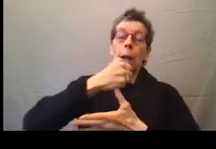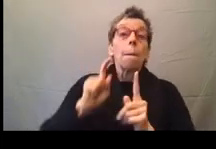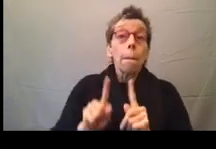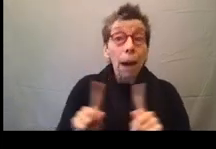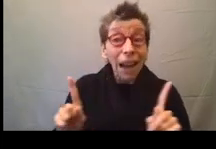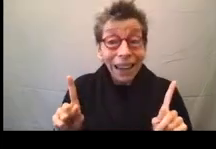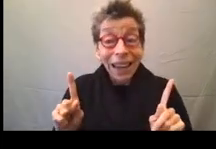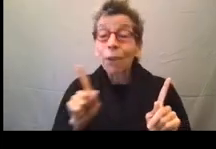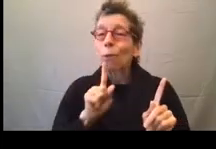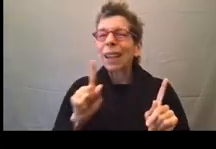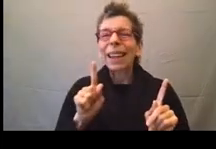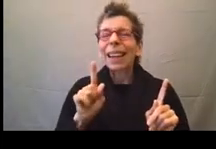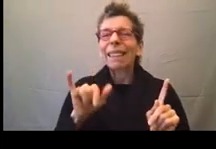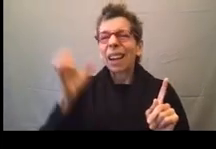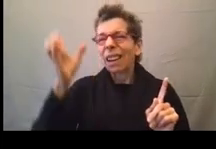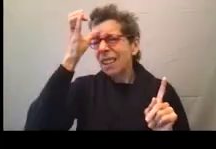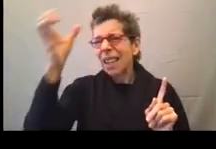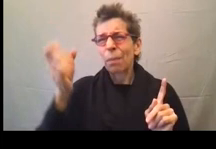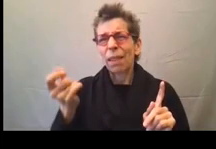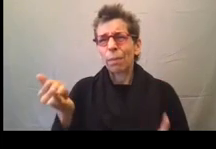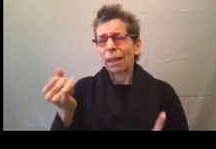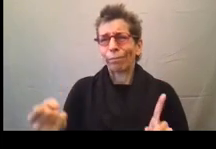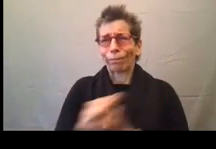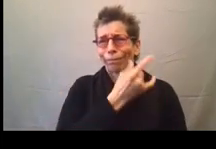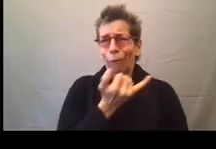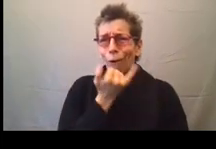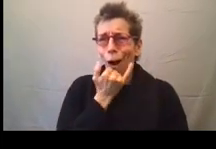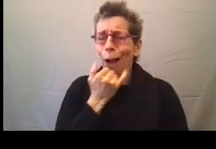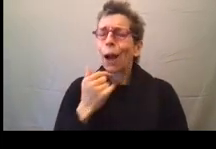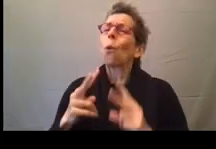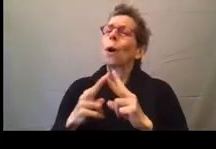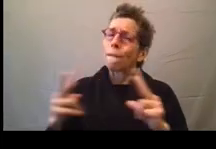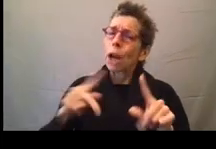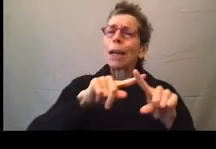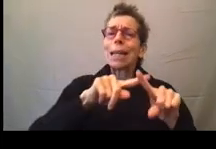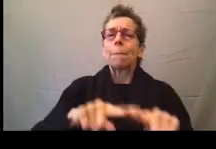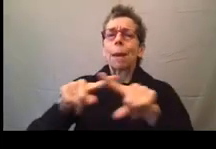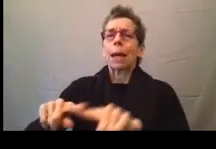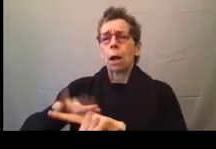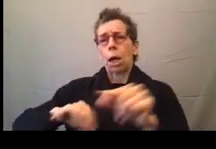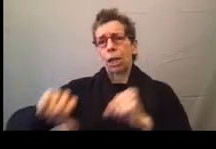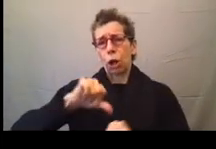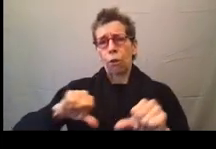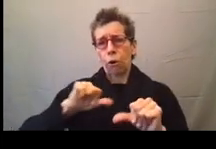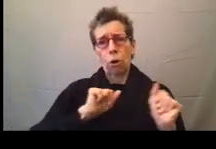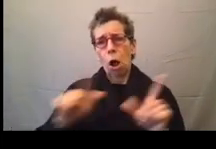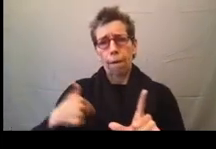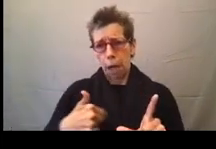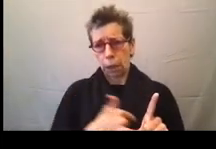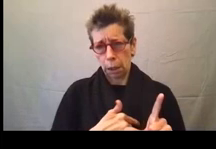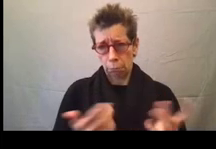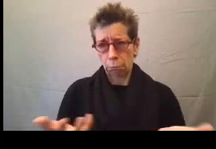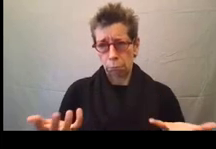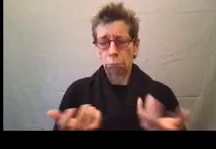dependent on one another to get our needs met. And not only to get our needs met but